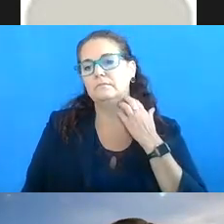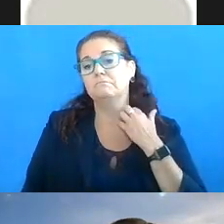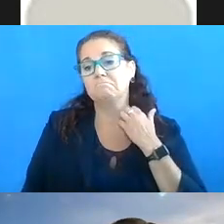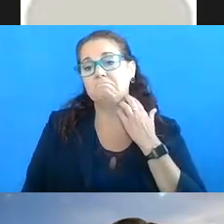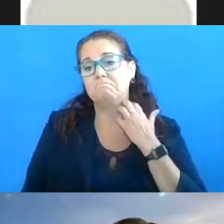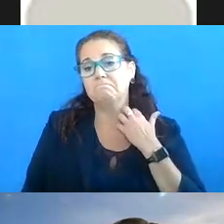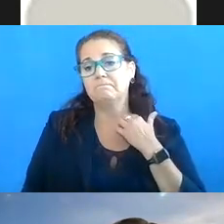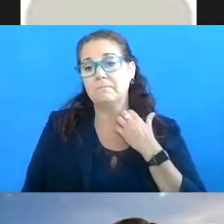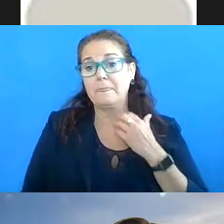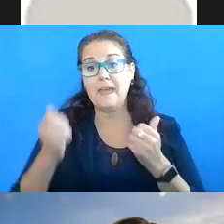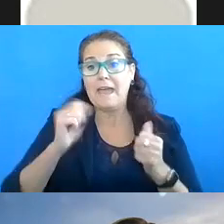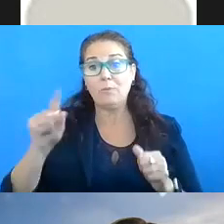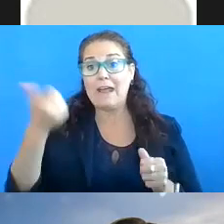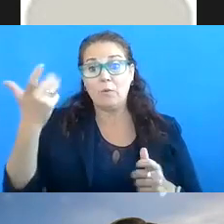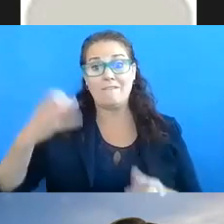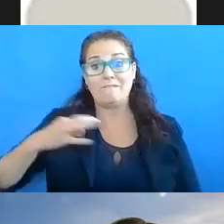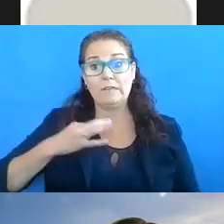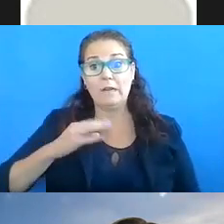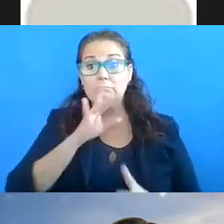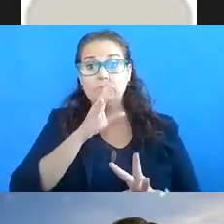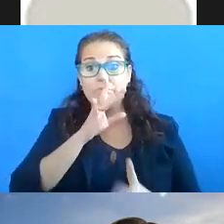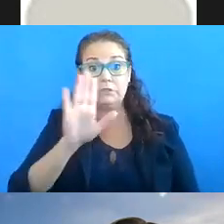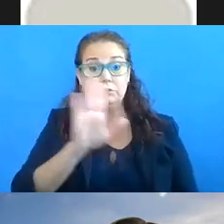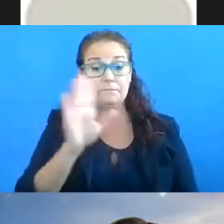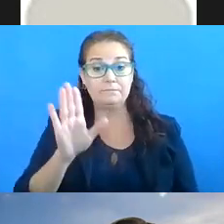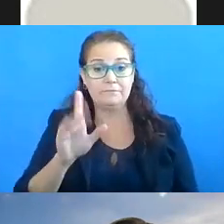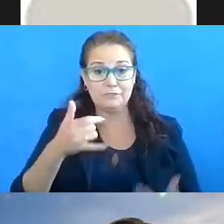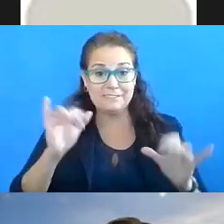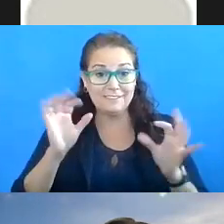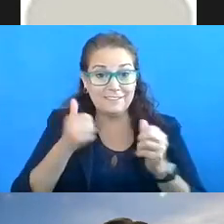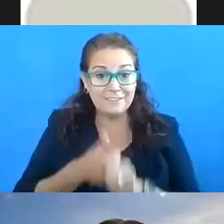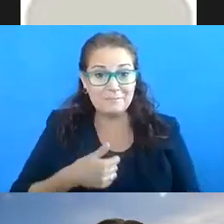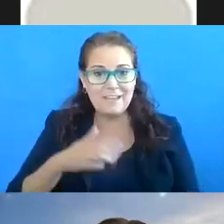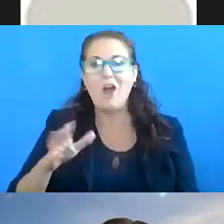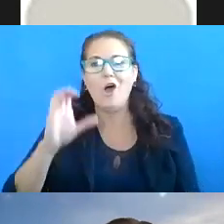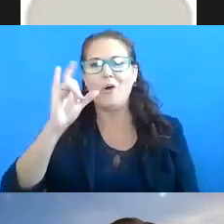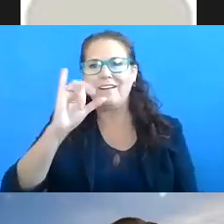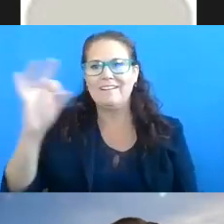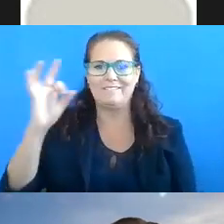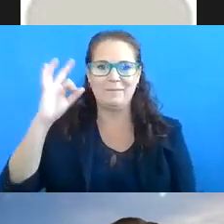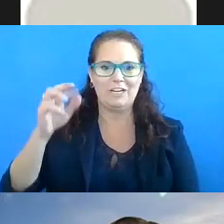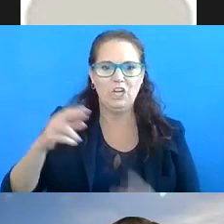Is there anyone out there? Are you still with me? Ok, Cliff. Regional districts, neighbouring